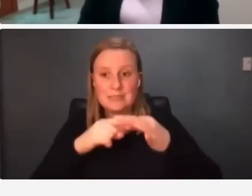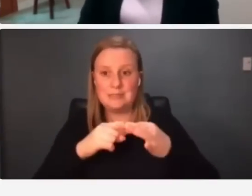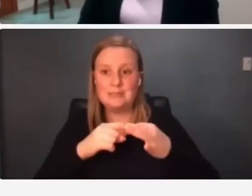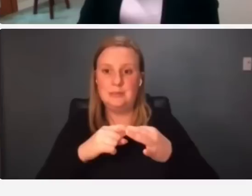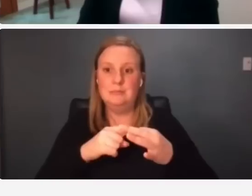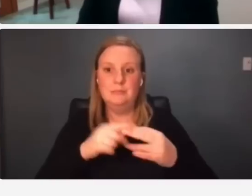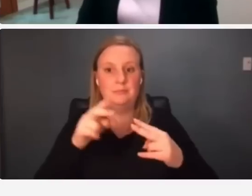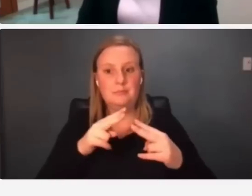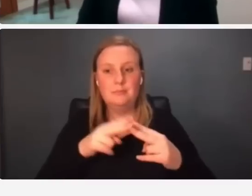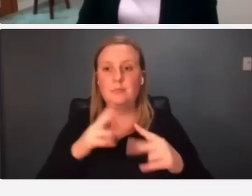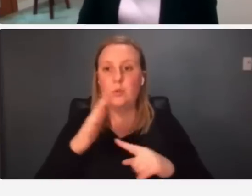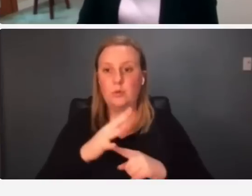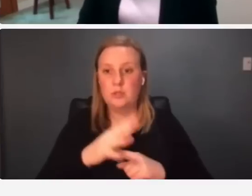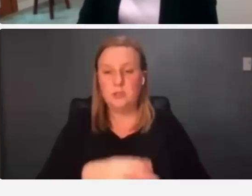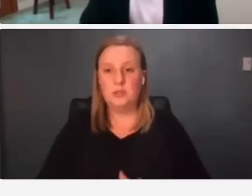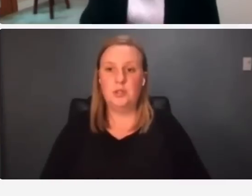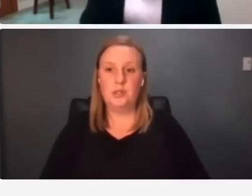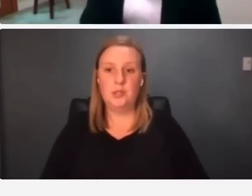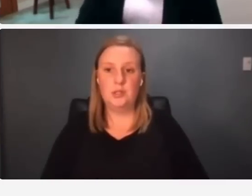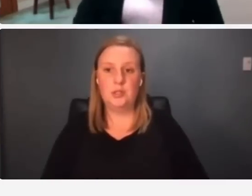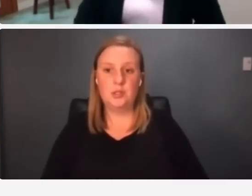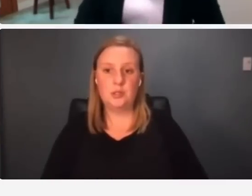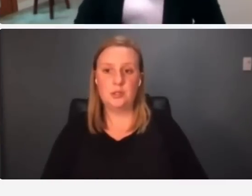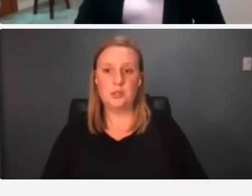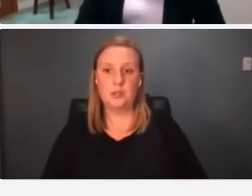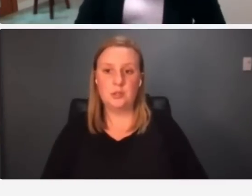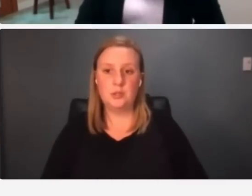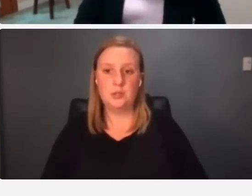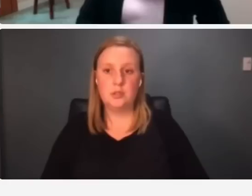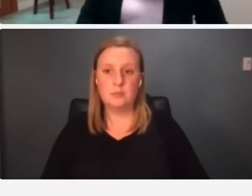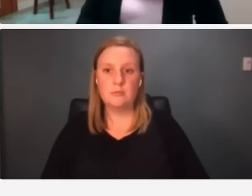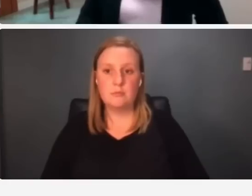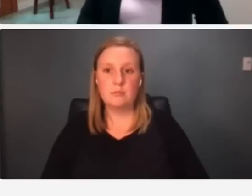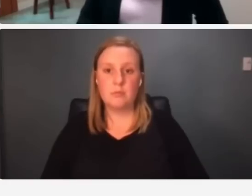appropriately dealt with. I guess going back to the comment before if a sole